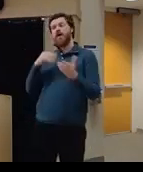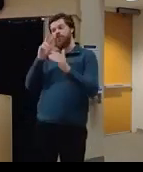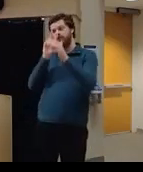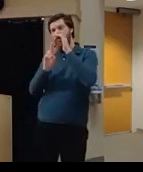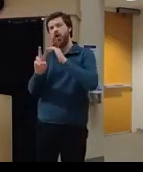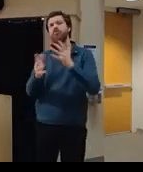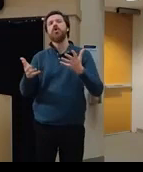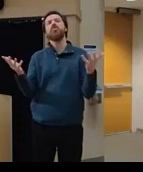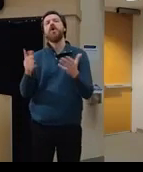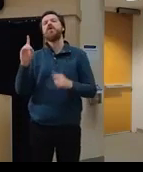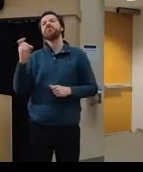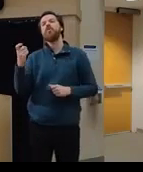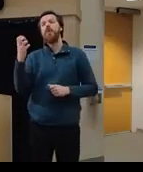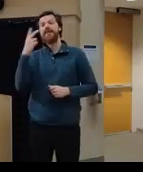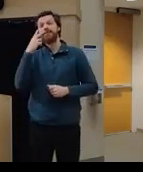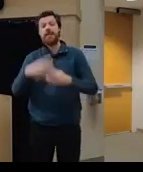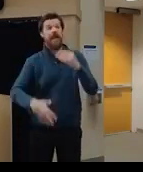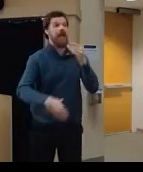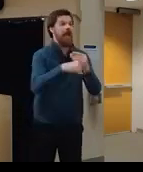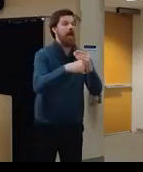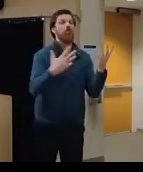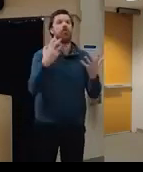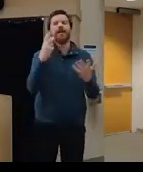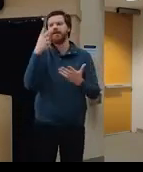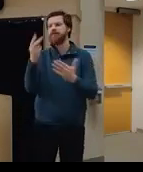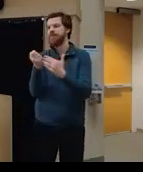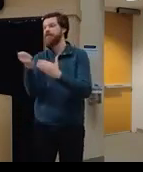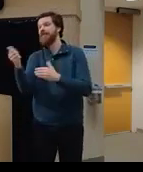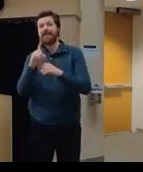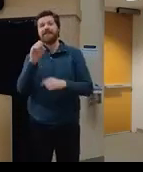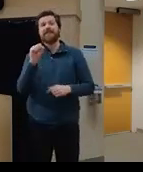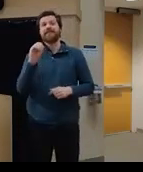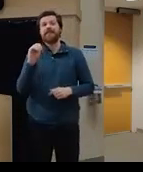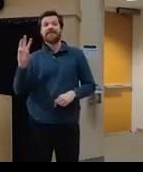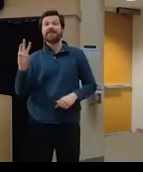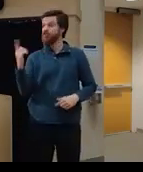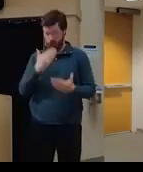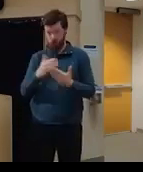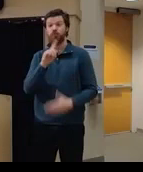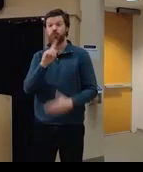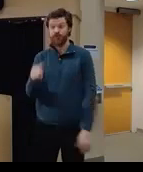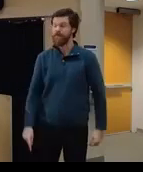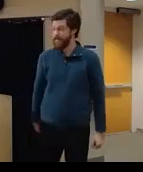you would want to see added or taken away in the dsm6 that's a very good question I was